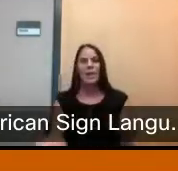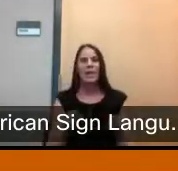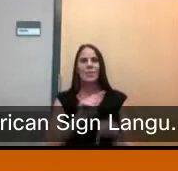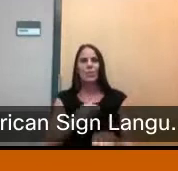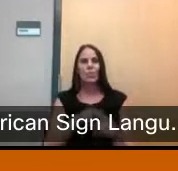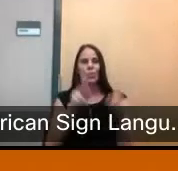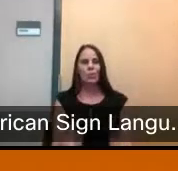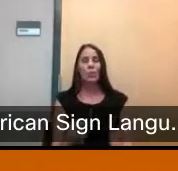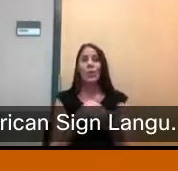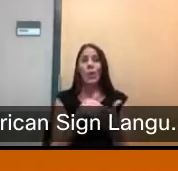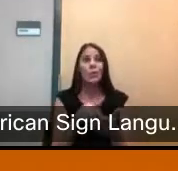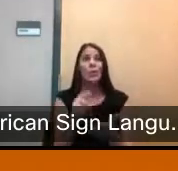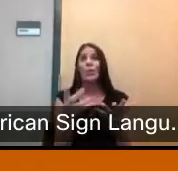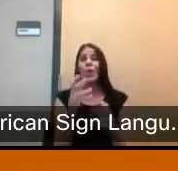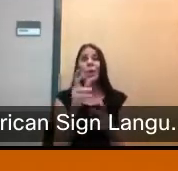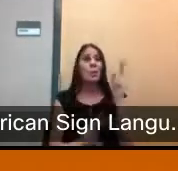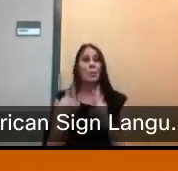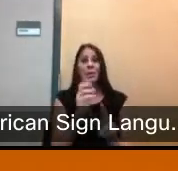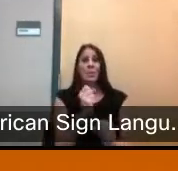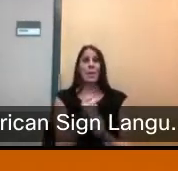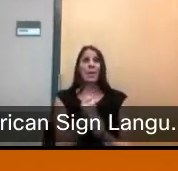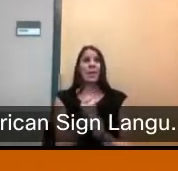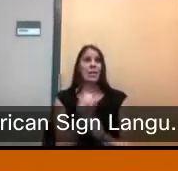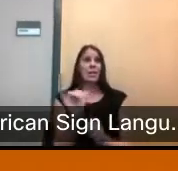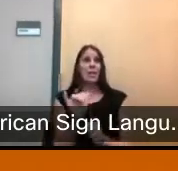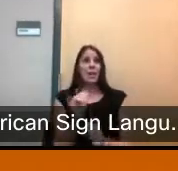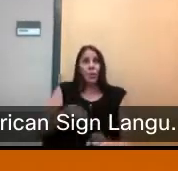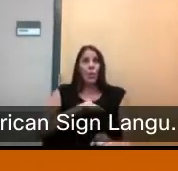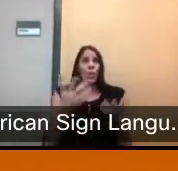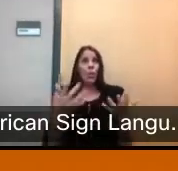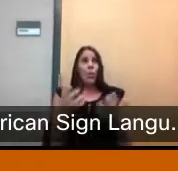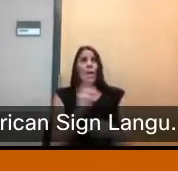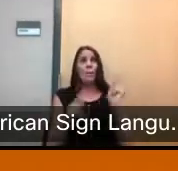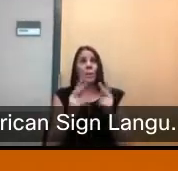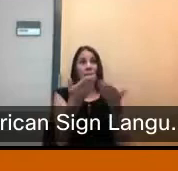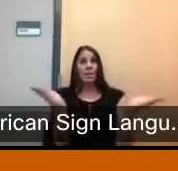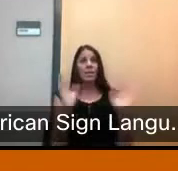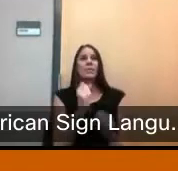And often you want people to make the right like, we all do we want people to make the right health decision for the right health reason.